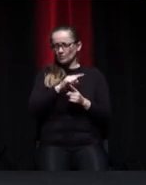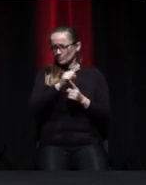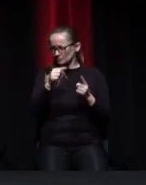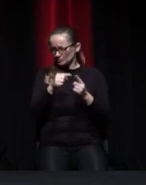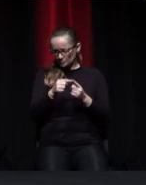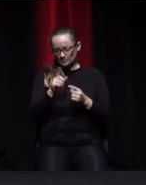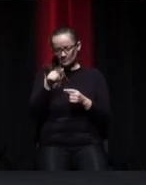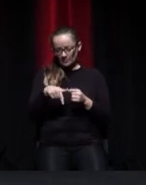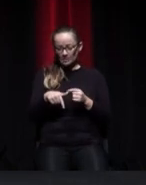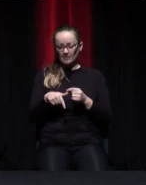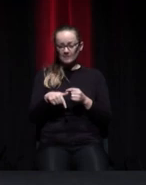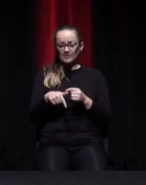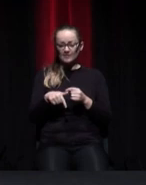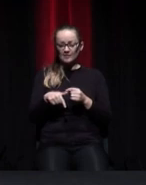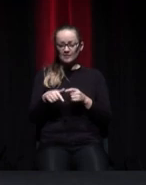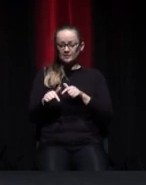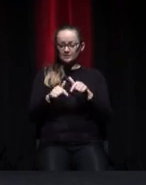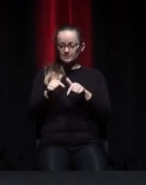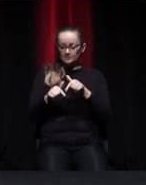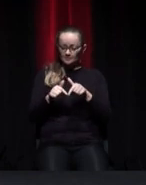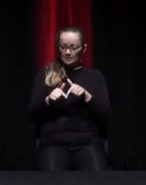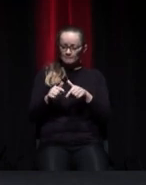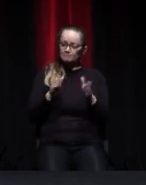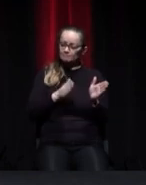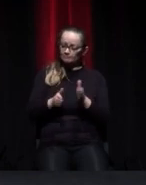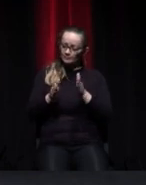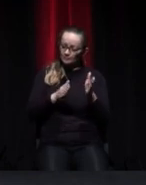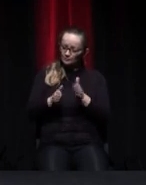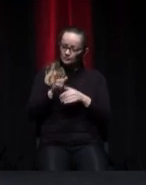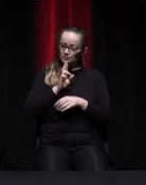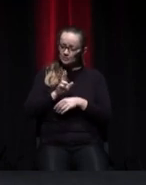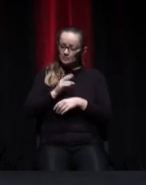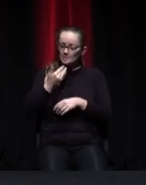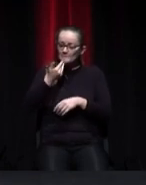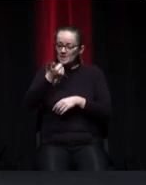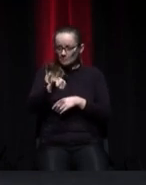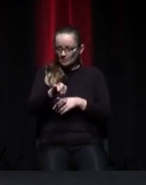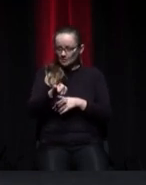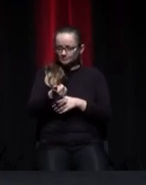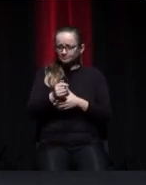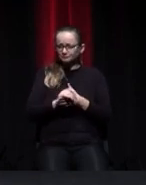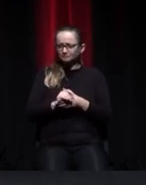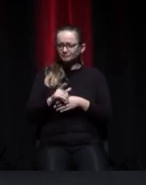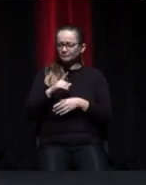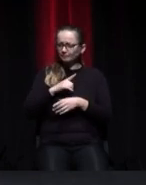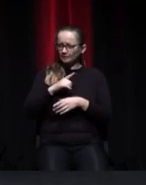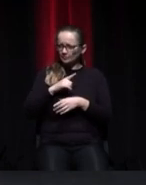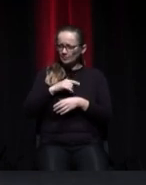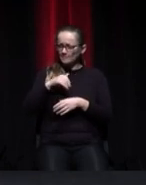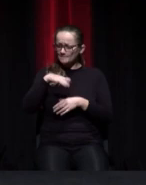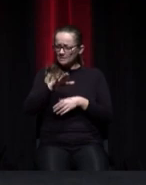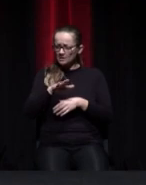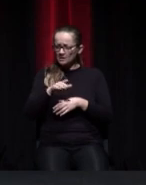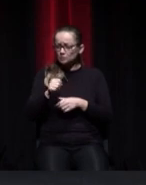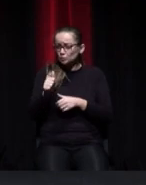of his work, was producing the best answers, that they had the most number of likes for those answers.